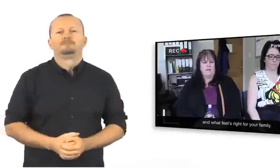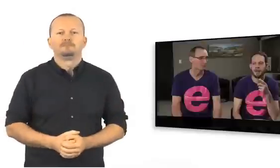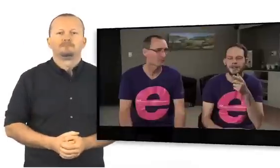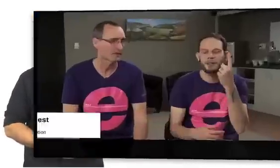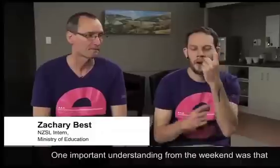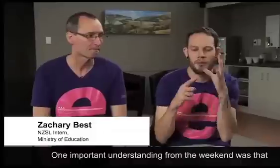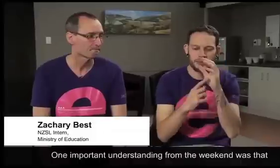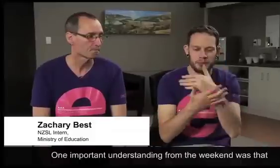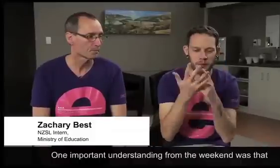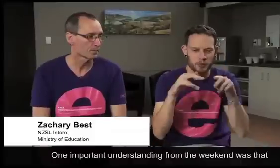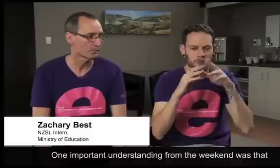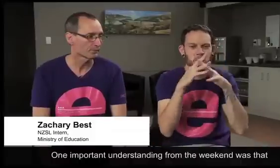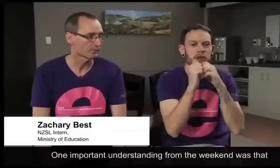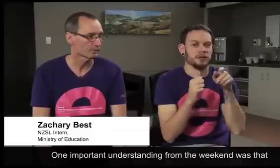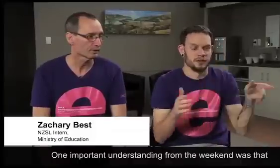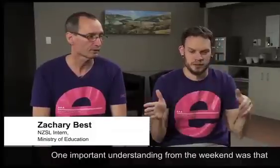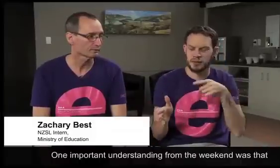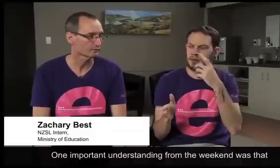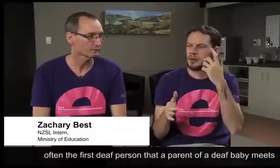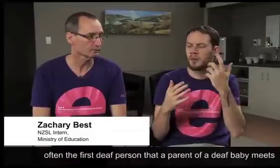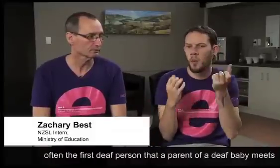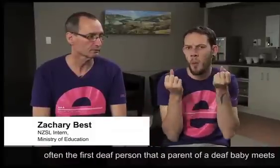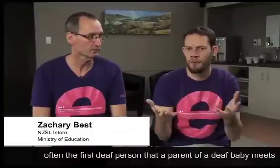Zachary, Ministry of Education intern (signing):